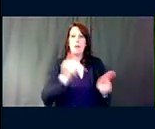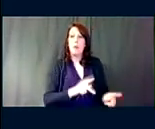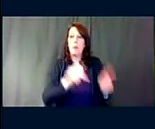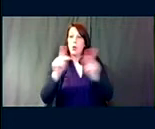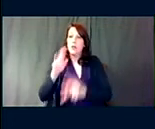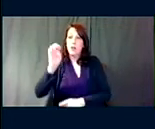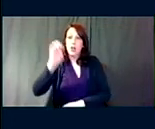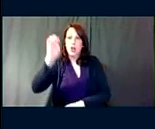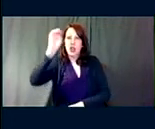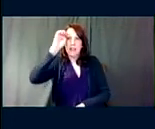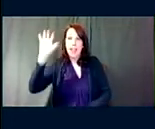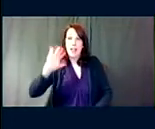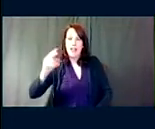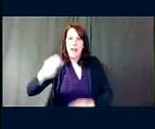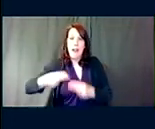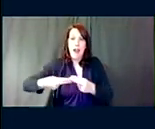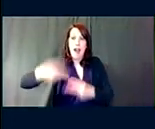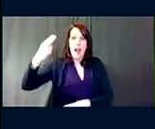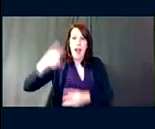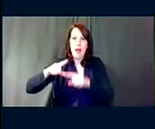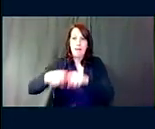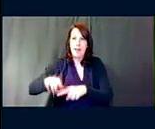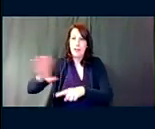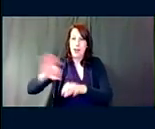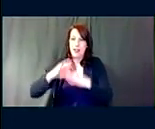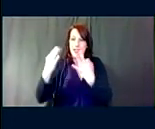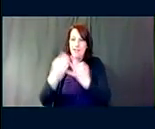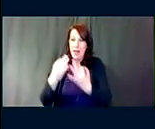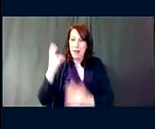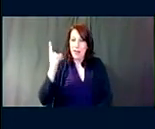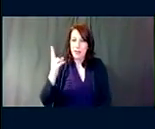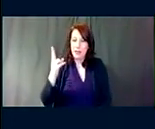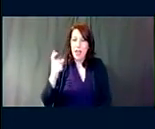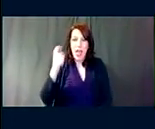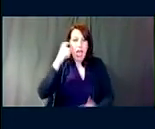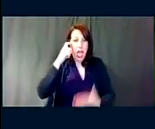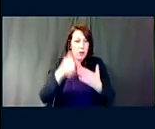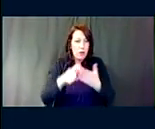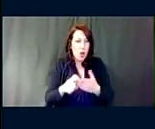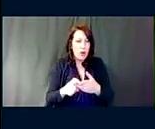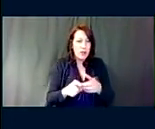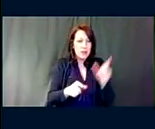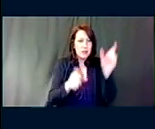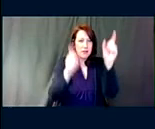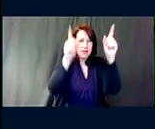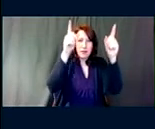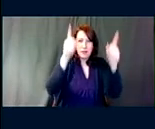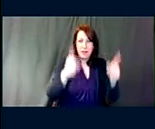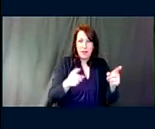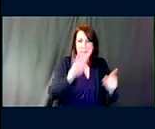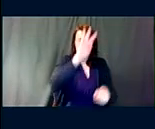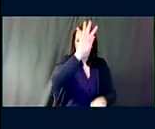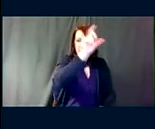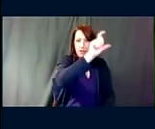PROPORTION OF EUROPEAN ANCESTRY FOR HIM IS MUCH HIGHER BASED ON FAMILY HISTORY. YOU'LL NOTICE THAT ALONG EVERY